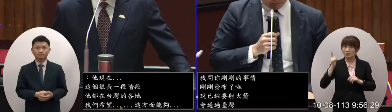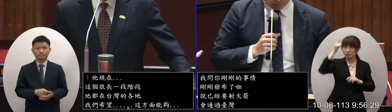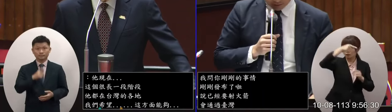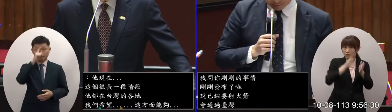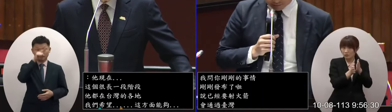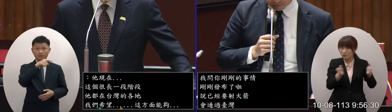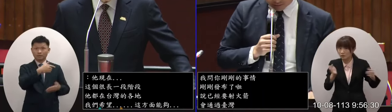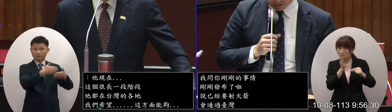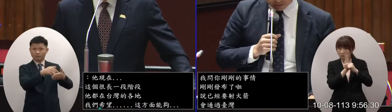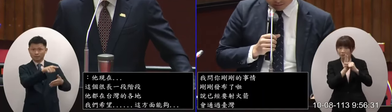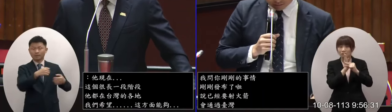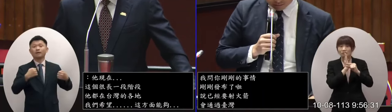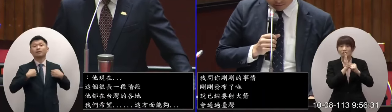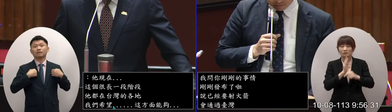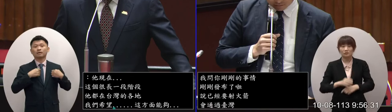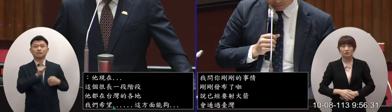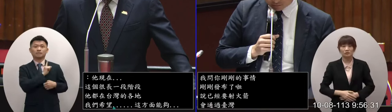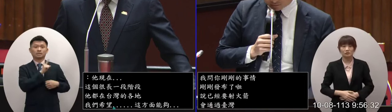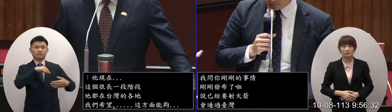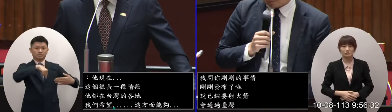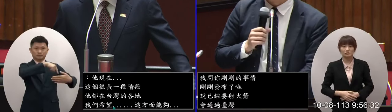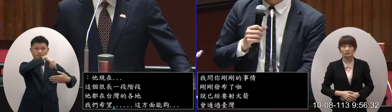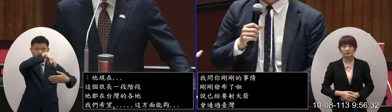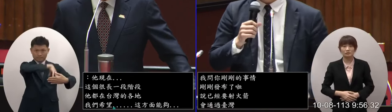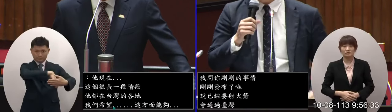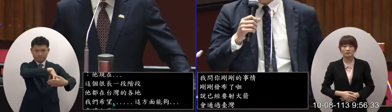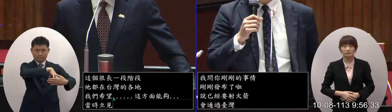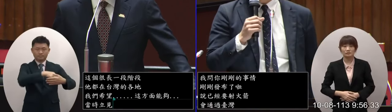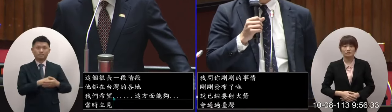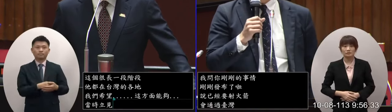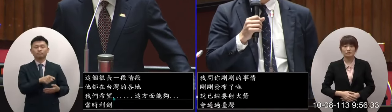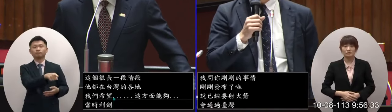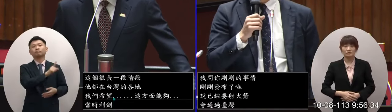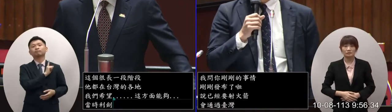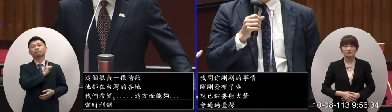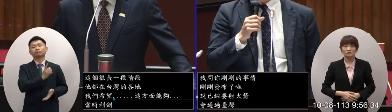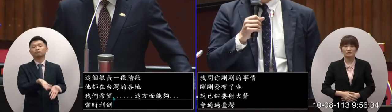are targeted at its own military exercises within the effective scope of its own jurisdiction